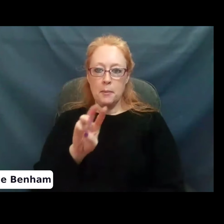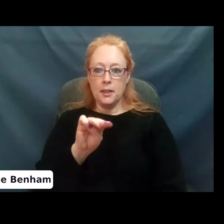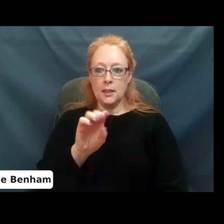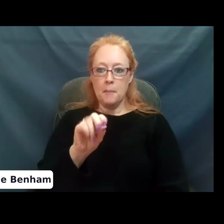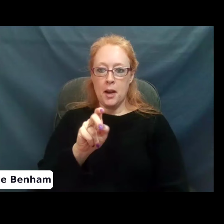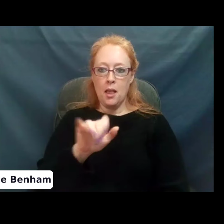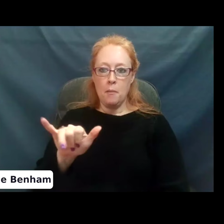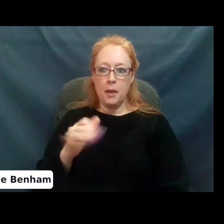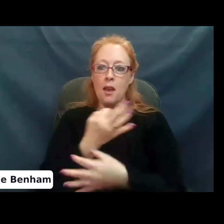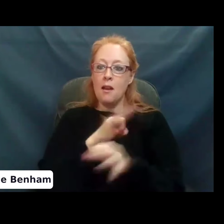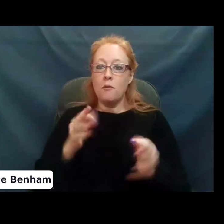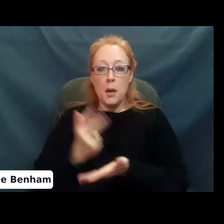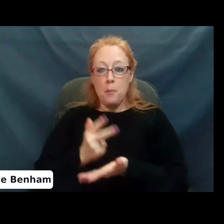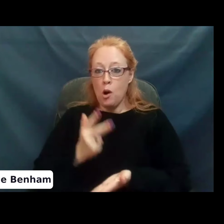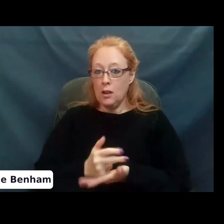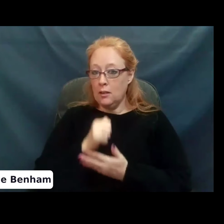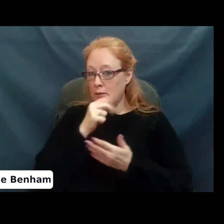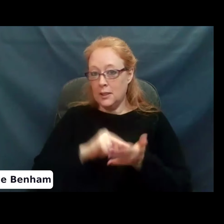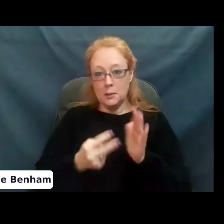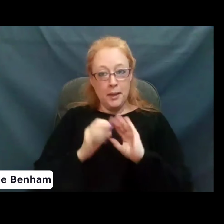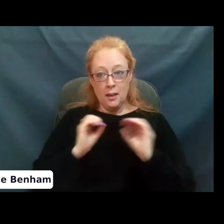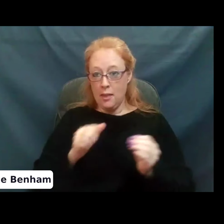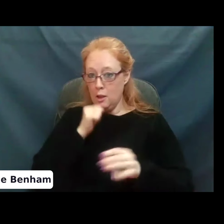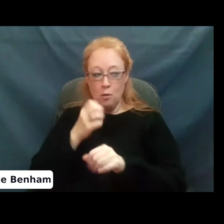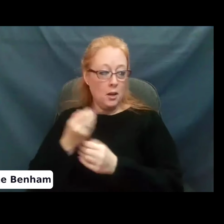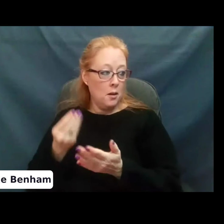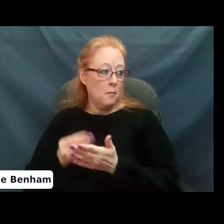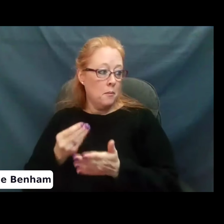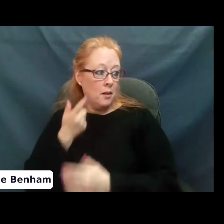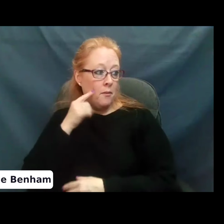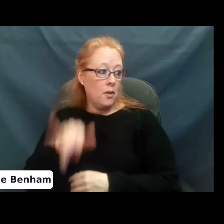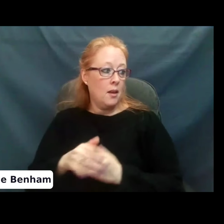A lot of people play a lot of different versions of UNO and they antifollowing the rules as written. Same monopoly.